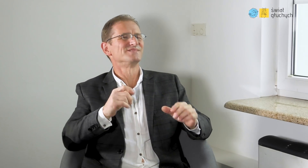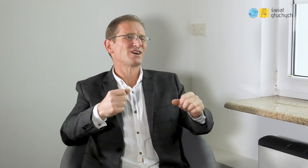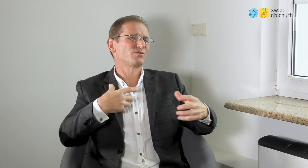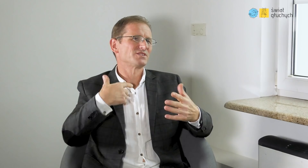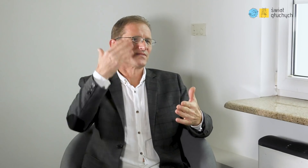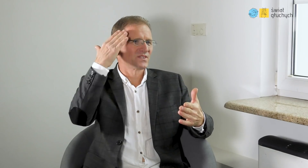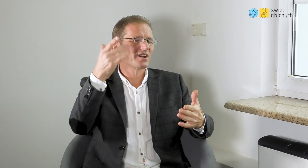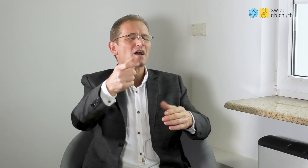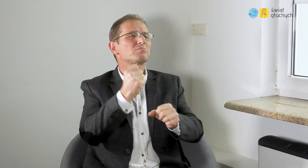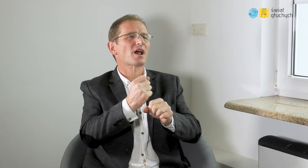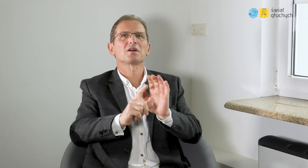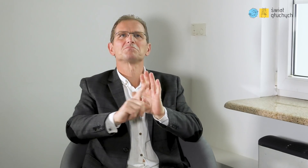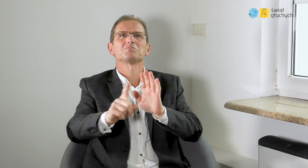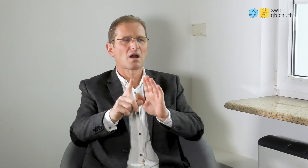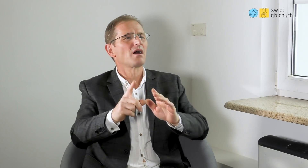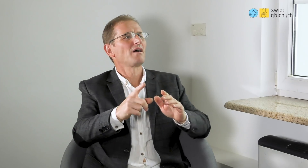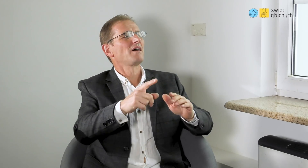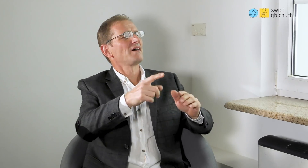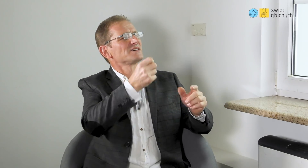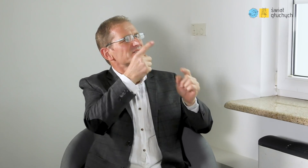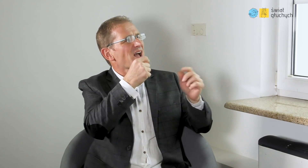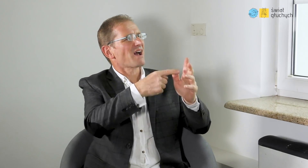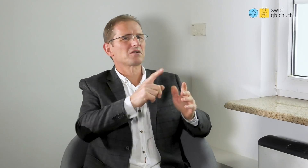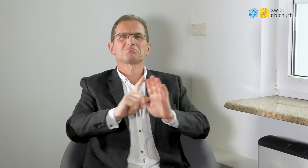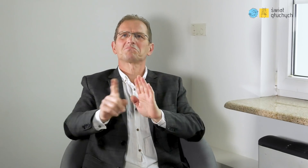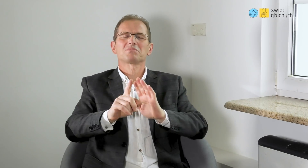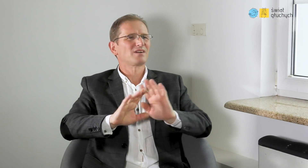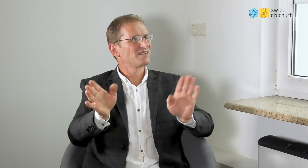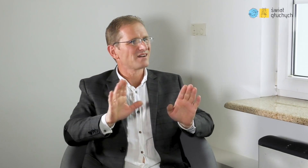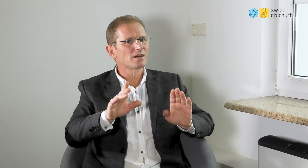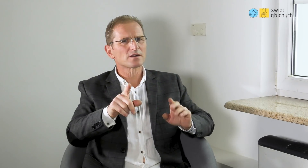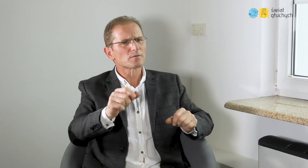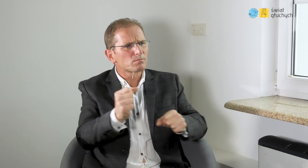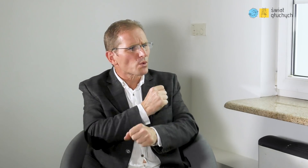But these are my actions, that I have learned through experience at work. Other people, they go to work, they have no idea about anything.